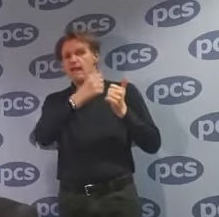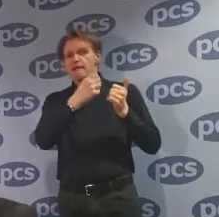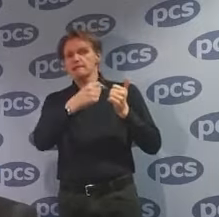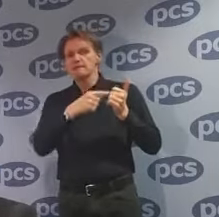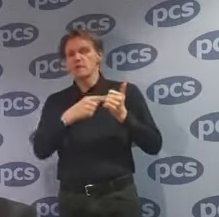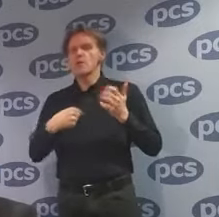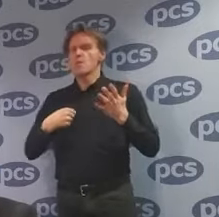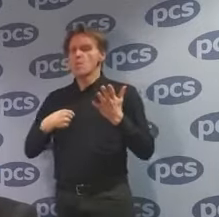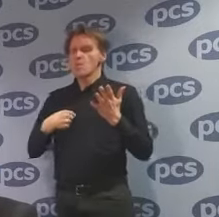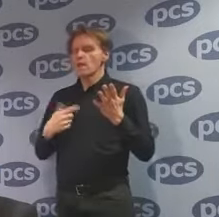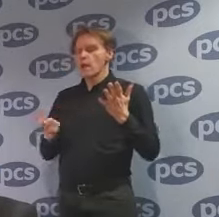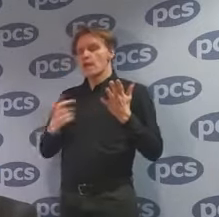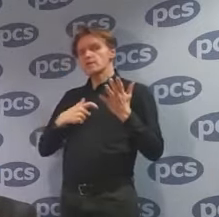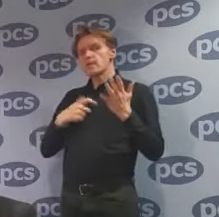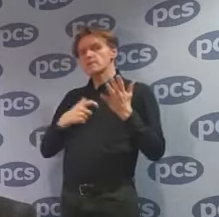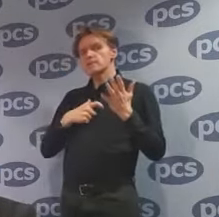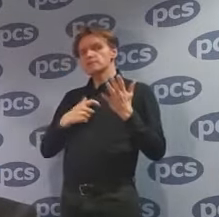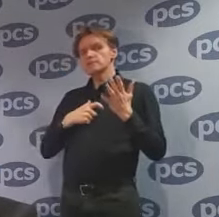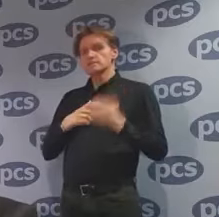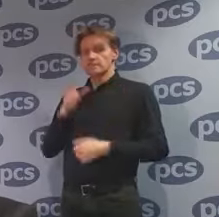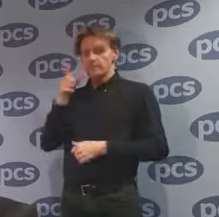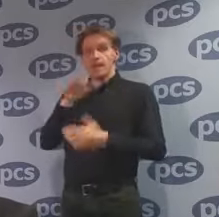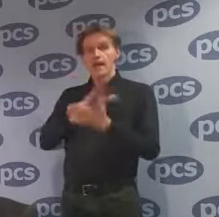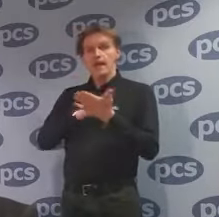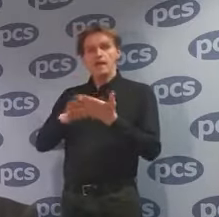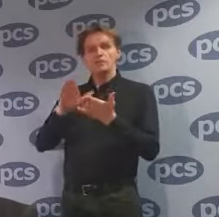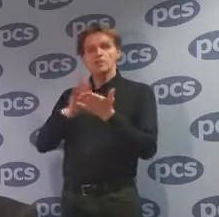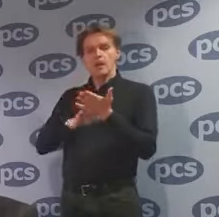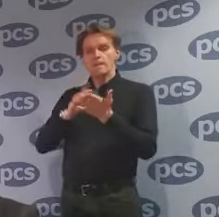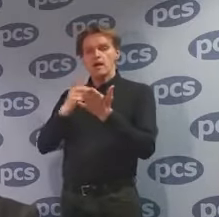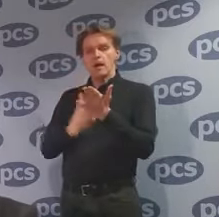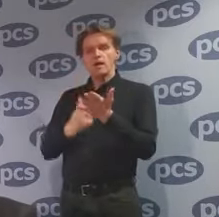good reason HMRC when they tried to essentially bust be in a number of years